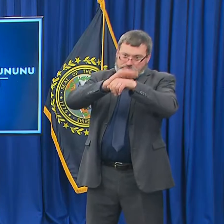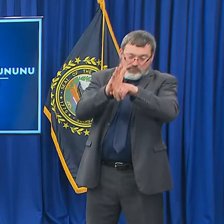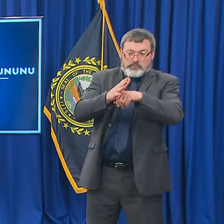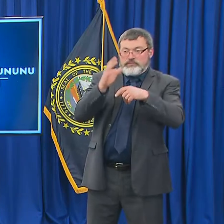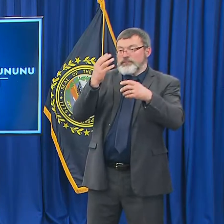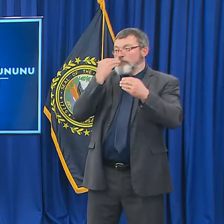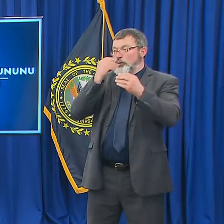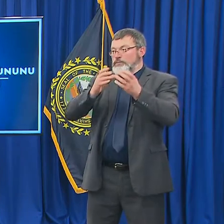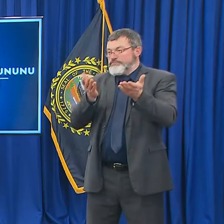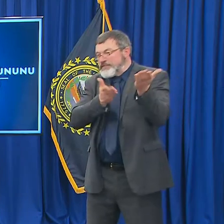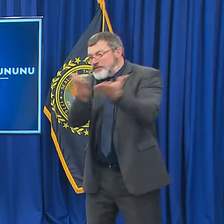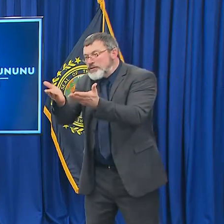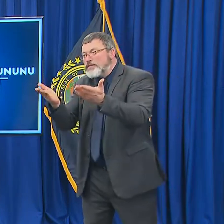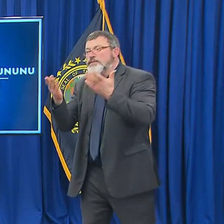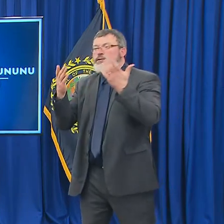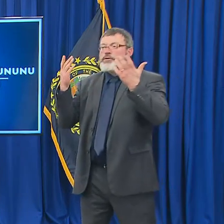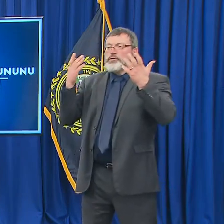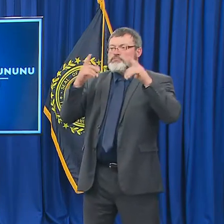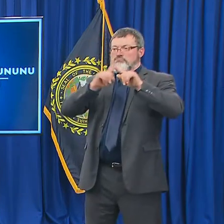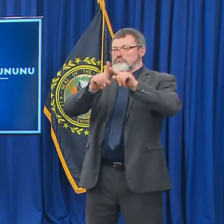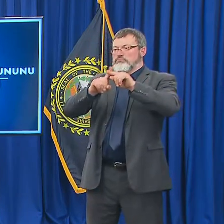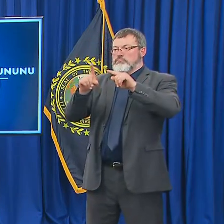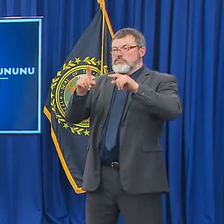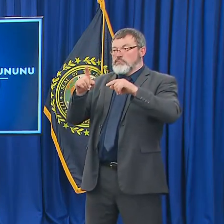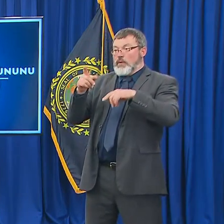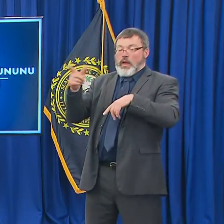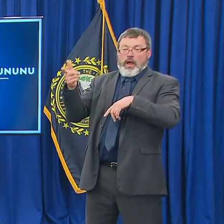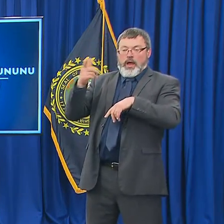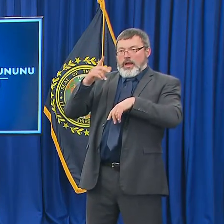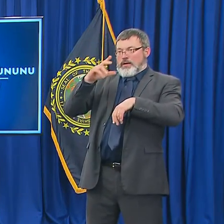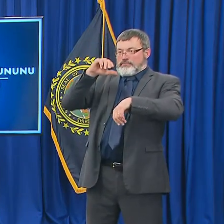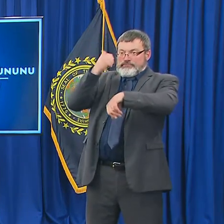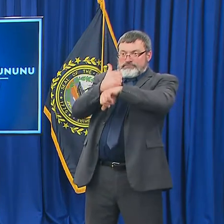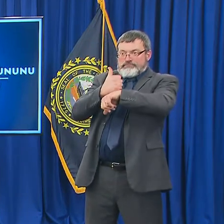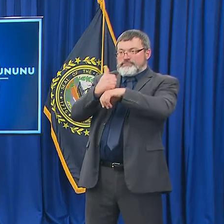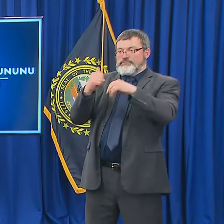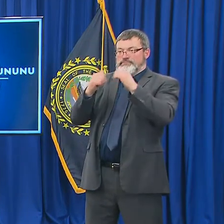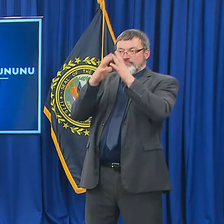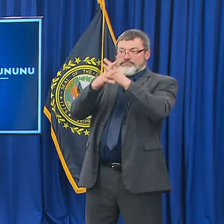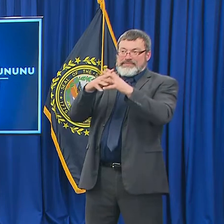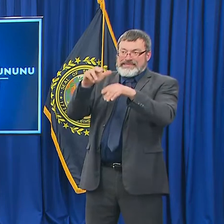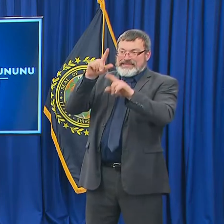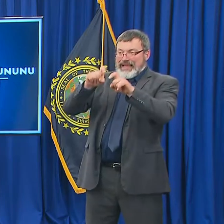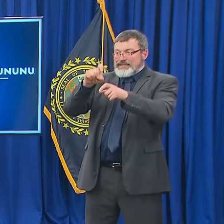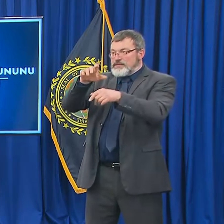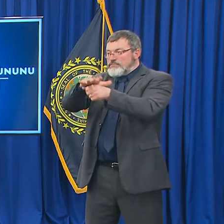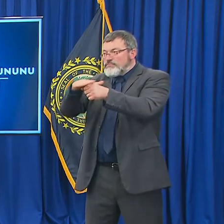the flexible cares Act funds that we had previously received and have we're spending down my sense.